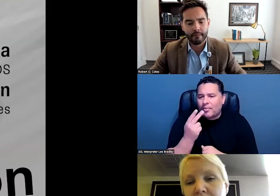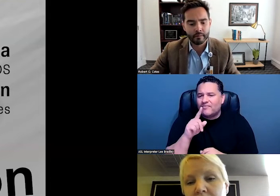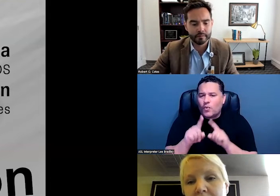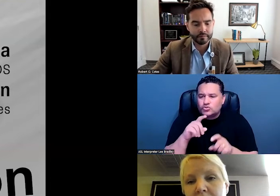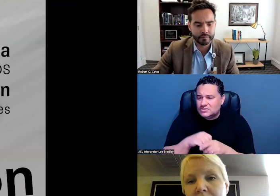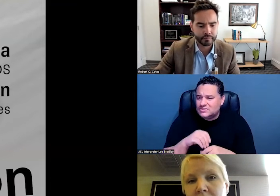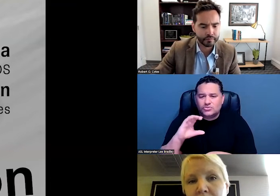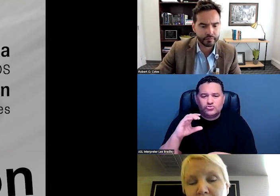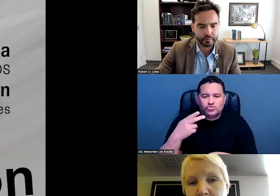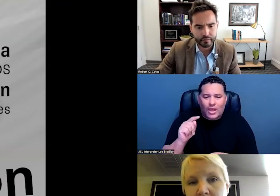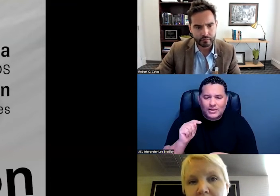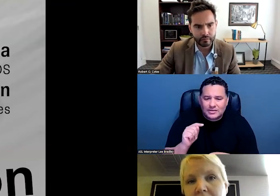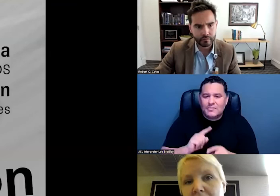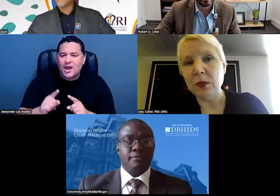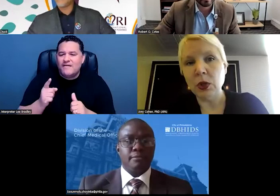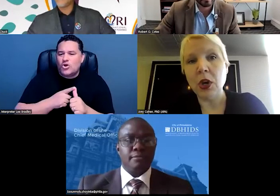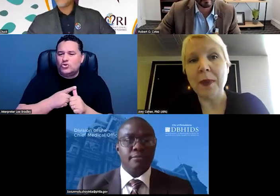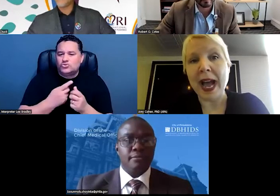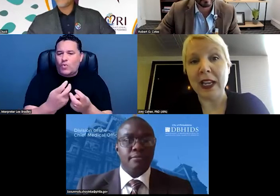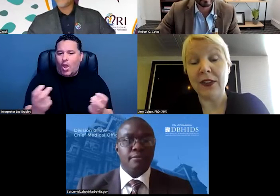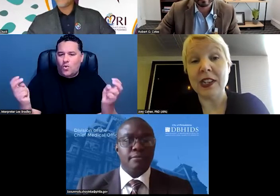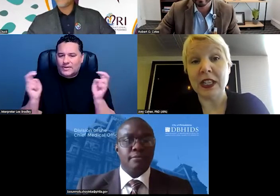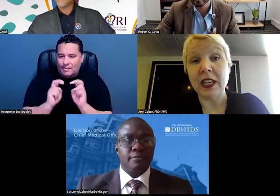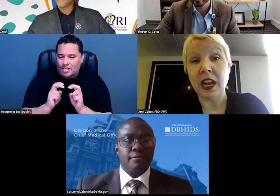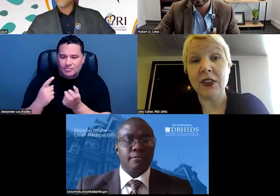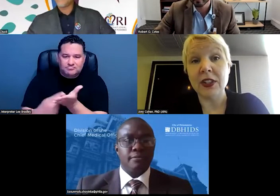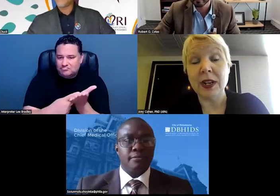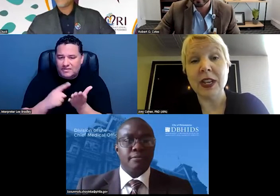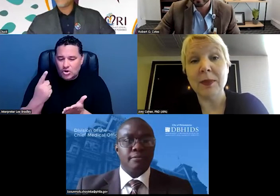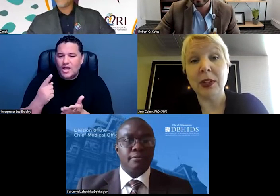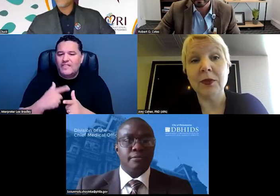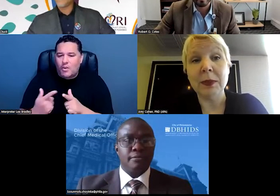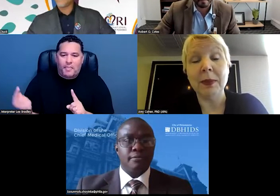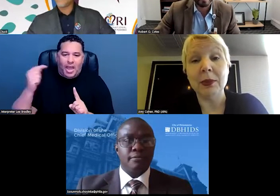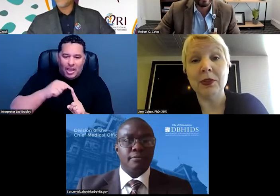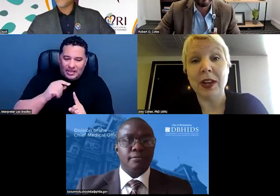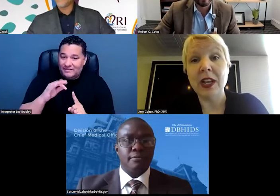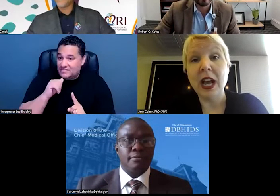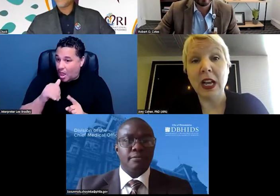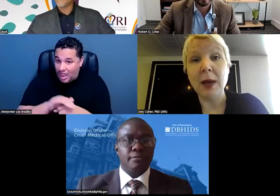S AND INFORMATION IN THERE. THERE ARE A COUPLE QUESTIONS IN THE CHAT. BUT I WANT TO TURN TO THE ROUNDTABLE FIRST